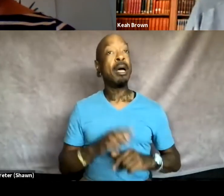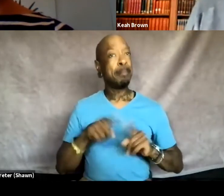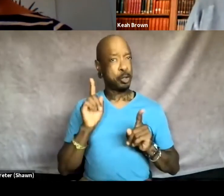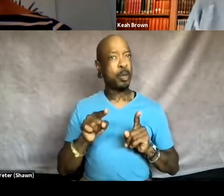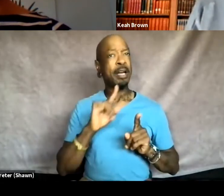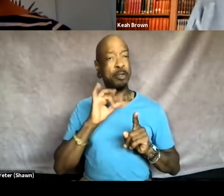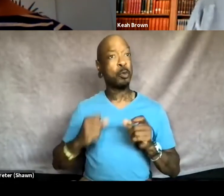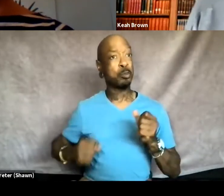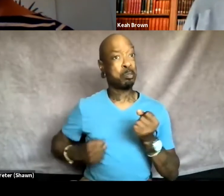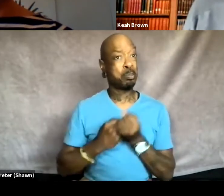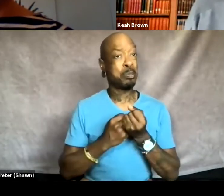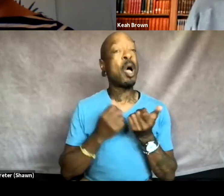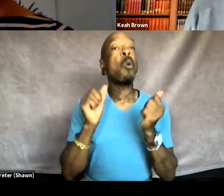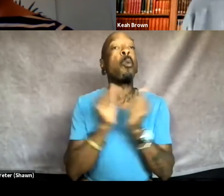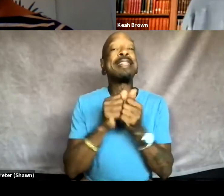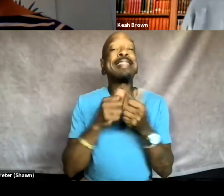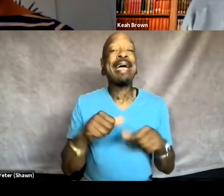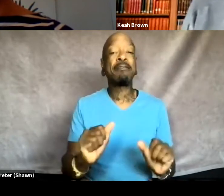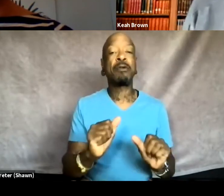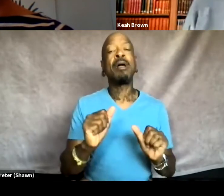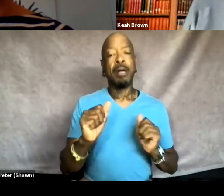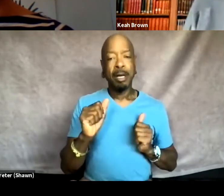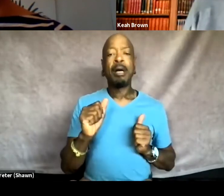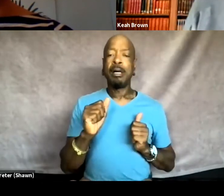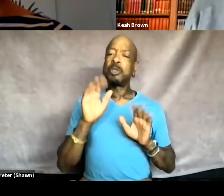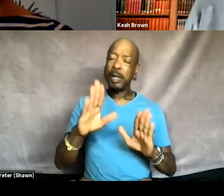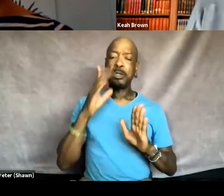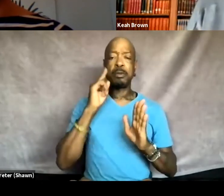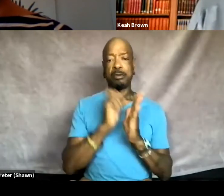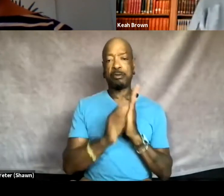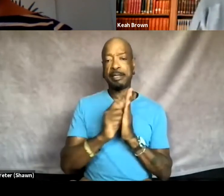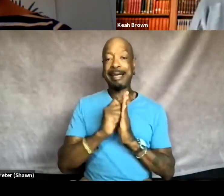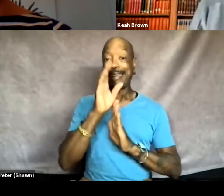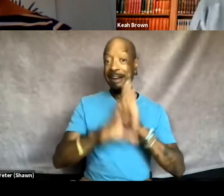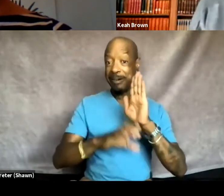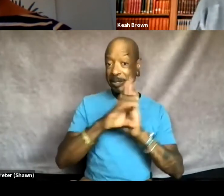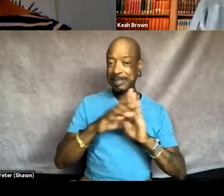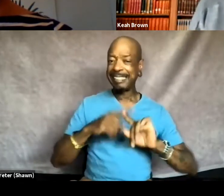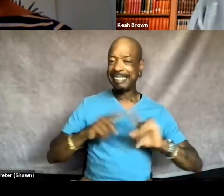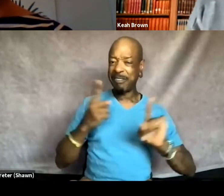it, I know it's great that you want to write characters Keah Brown: that are different from you, but you have to actually put the work in and it's